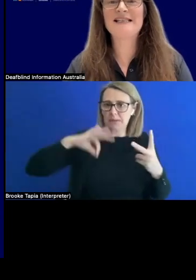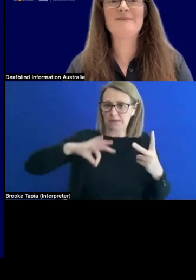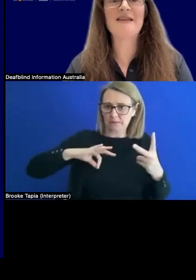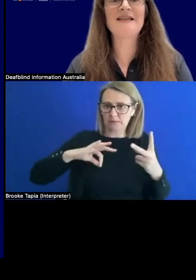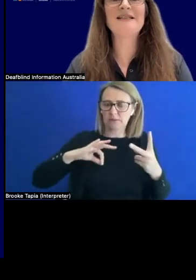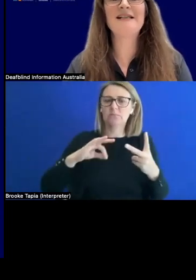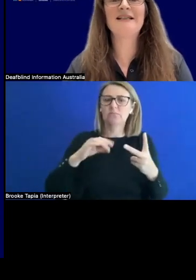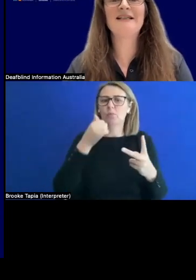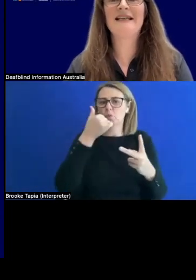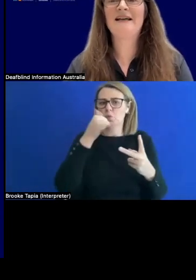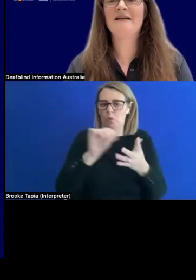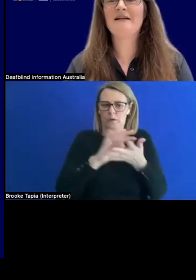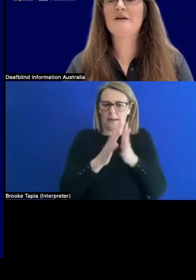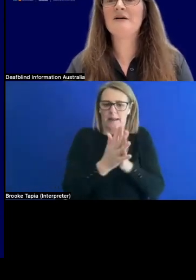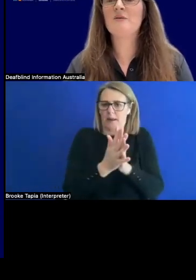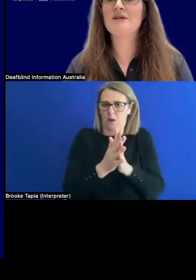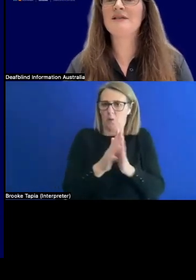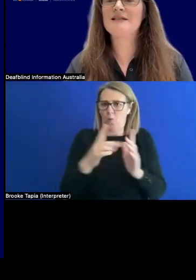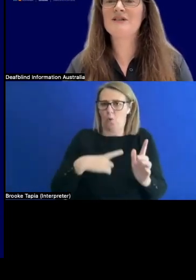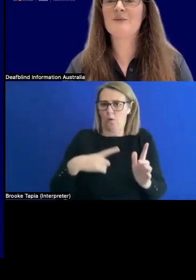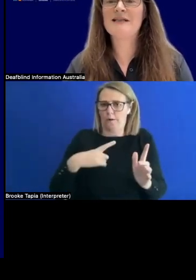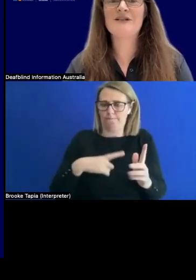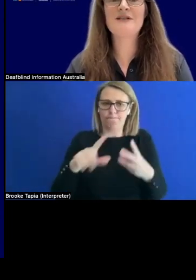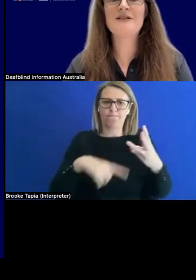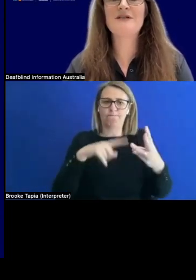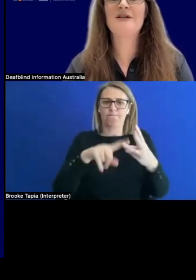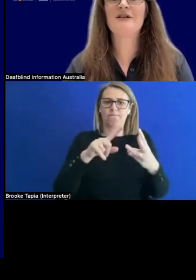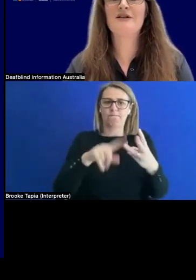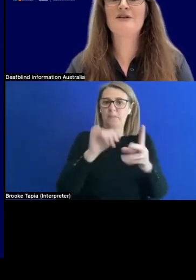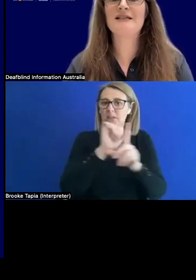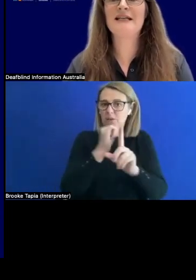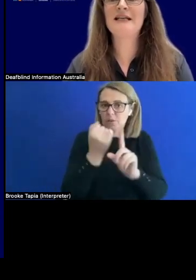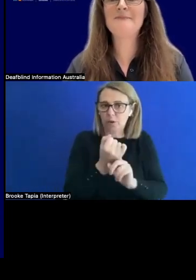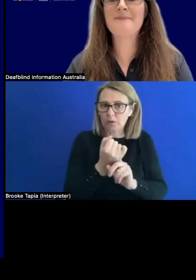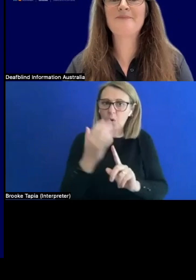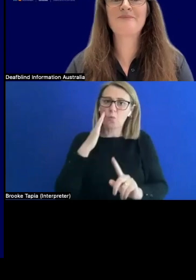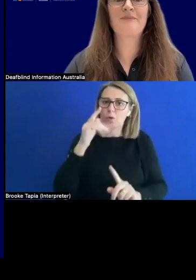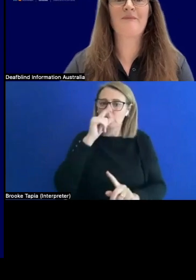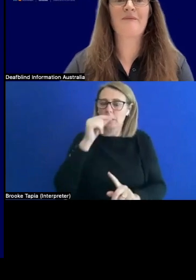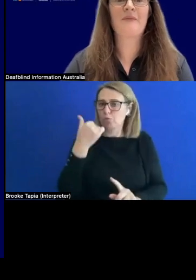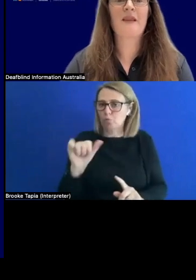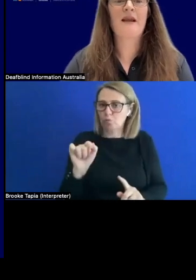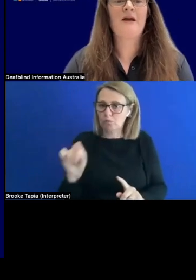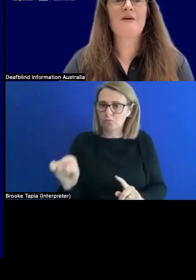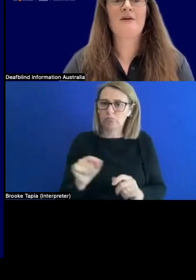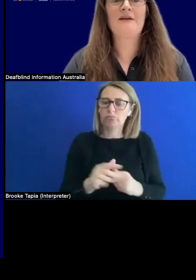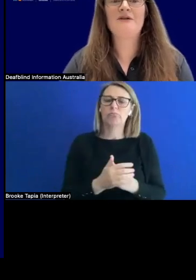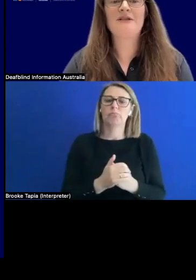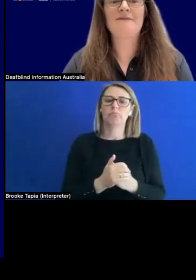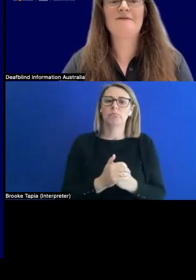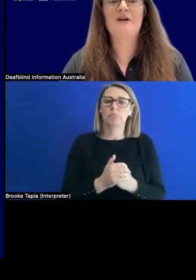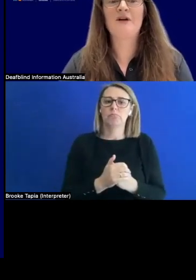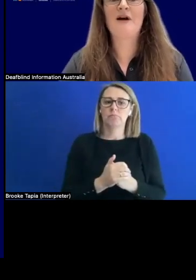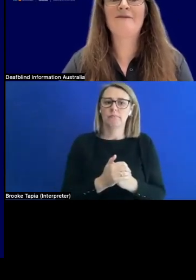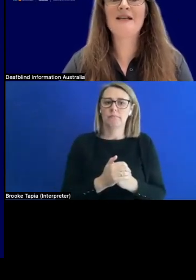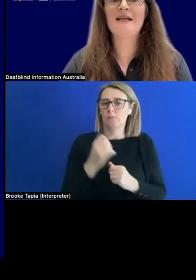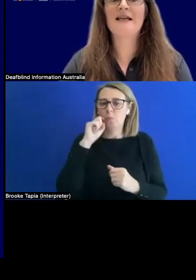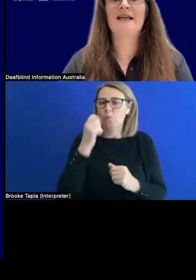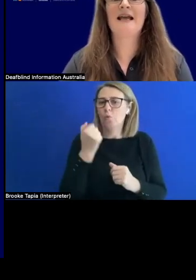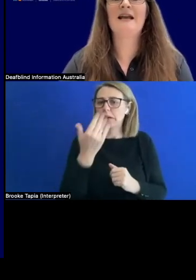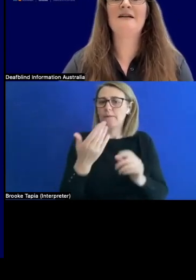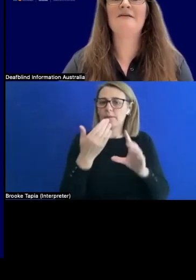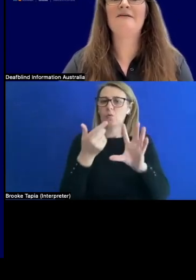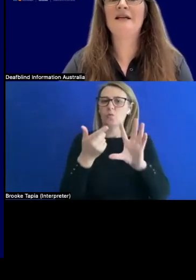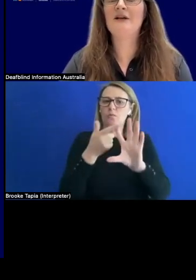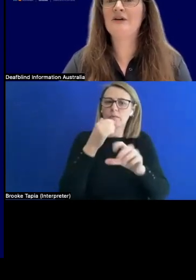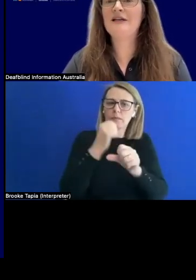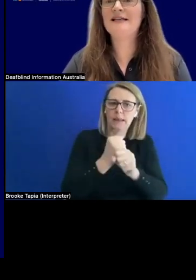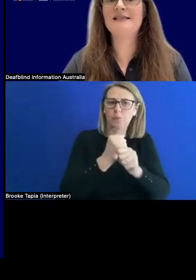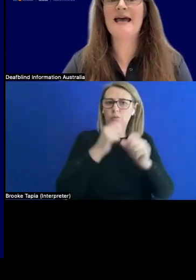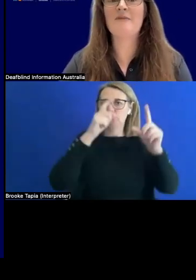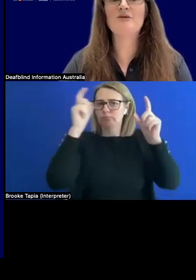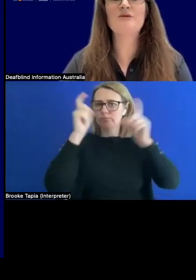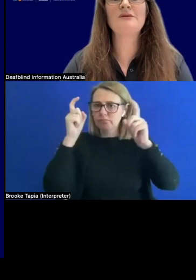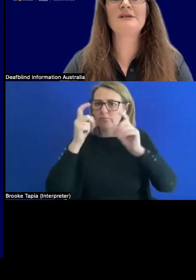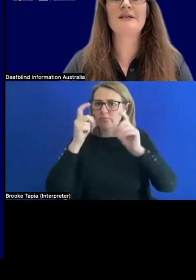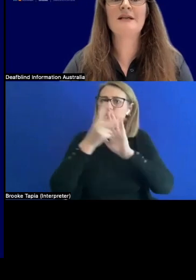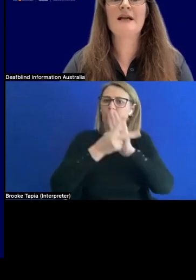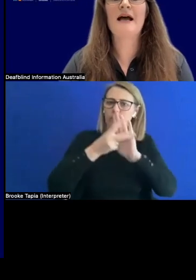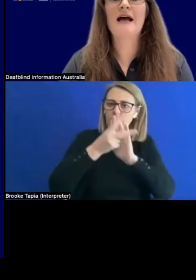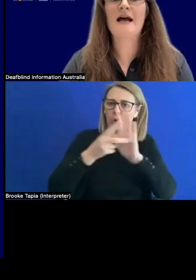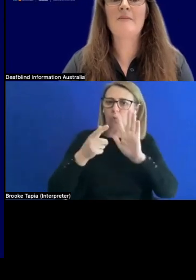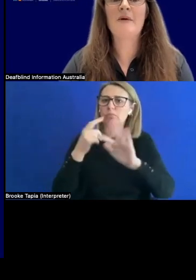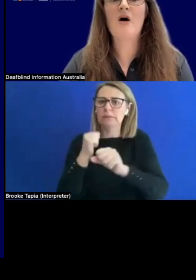this method, what situations you can use it in. We will give you some photographic and video examples